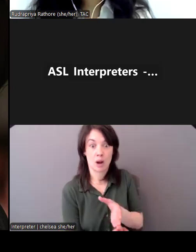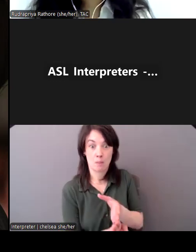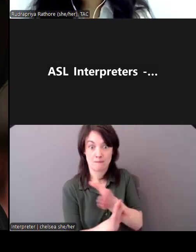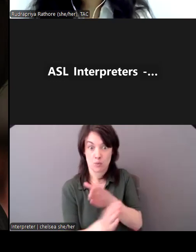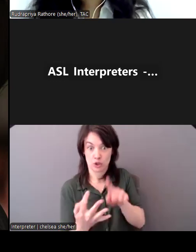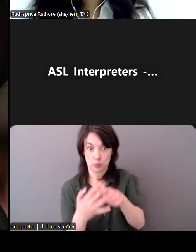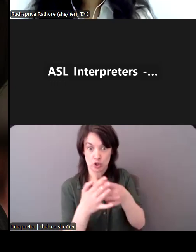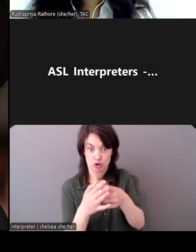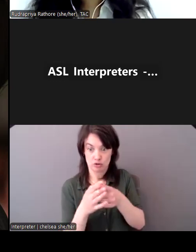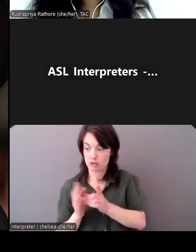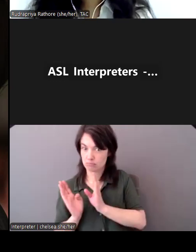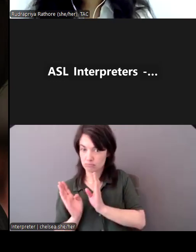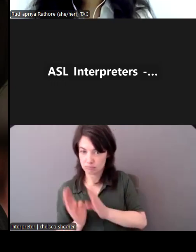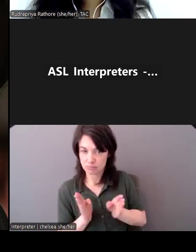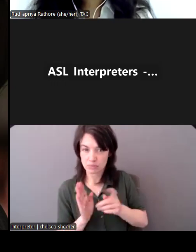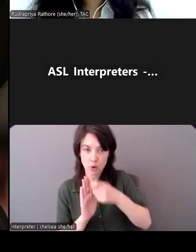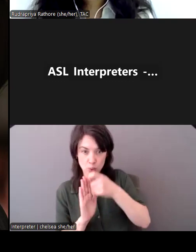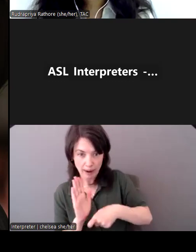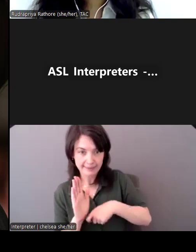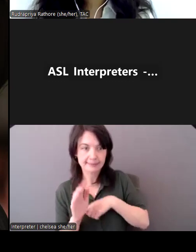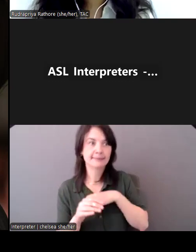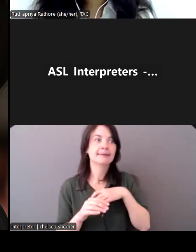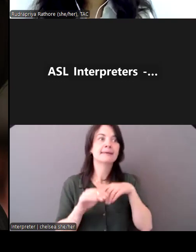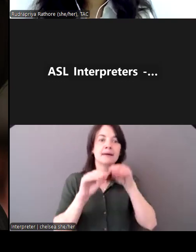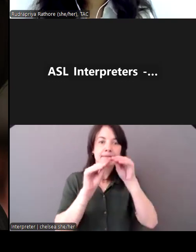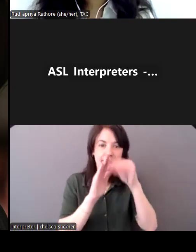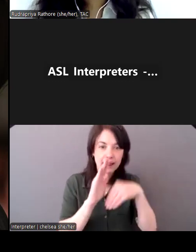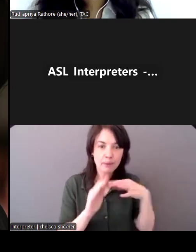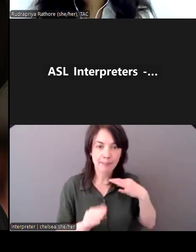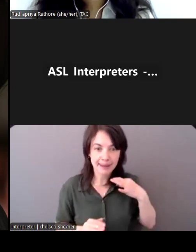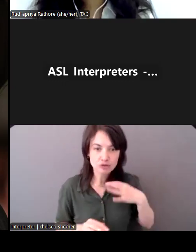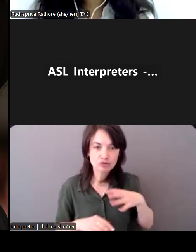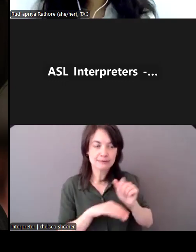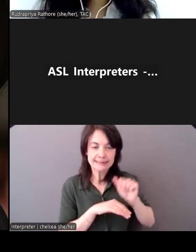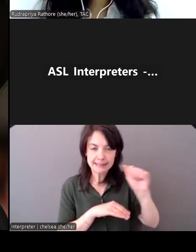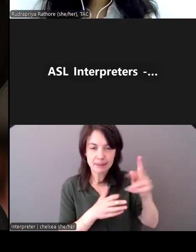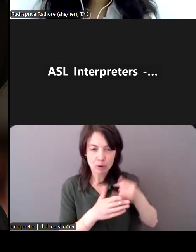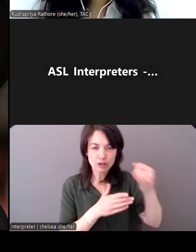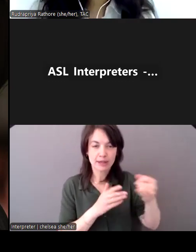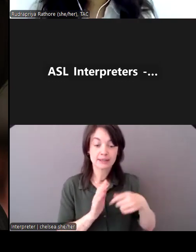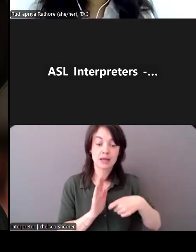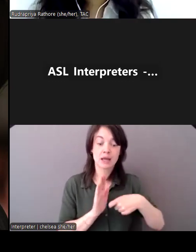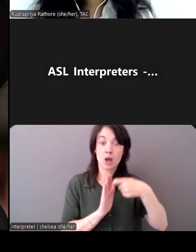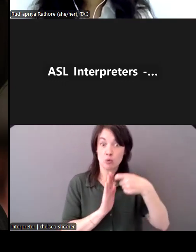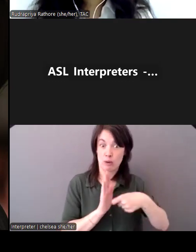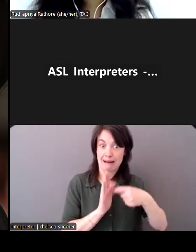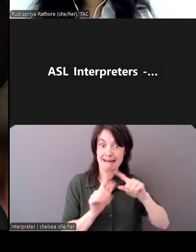application these things take time and um writing about the project can sometimes be harder than